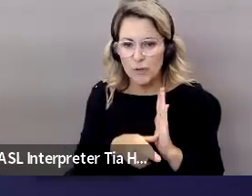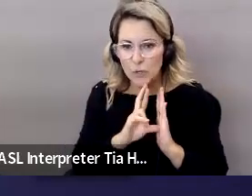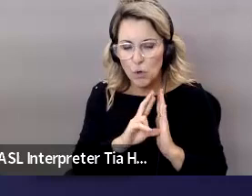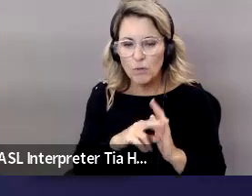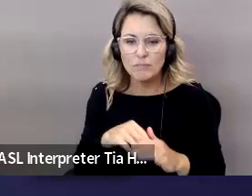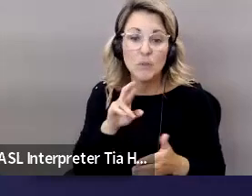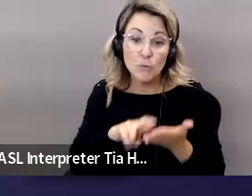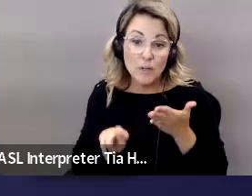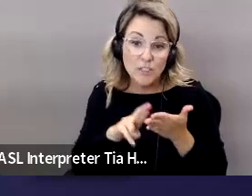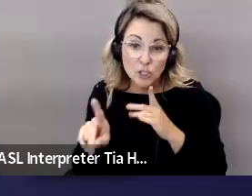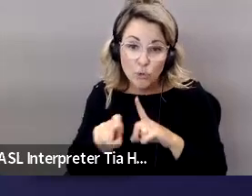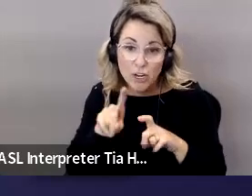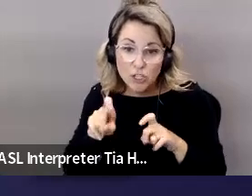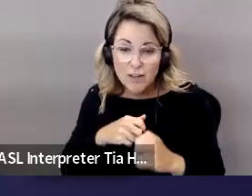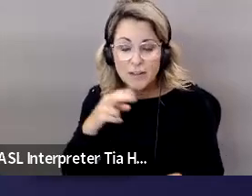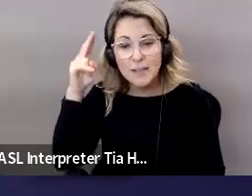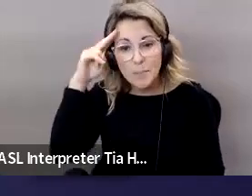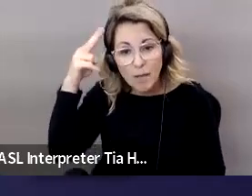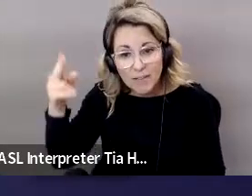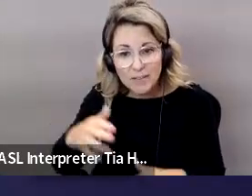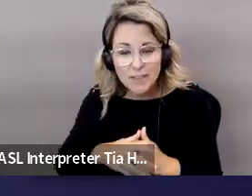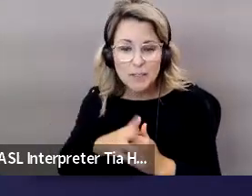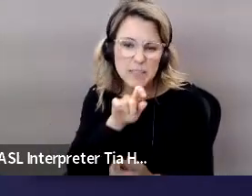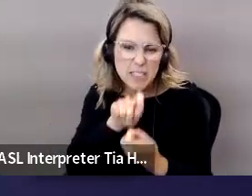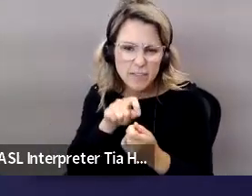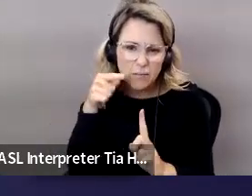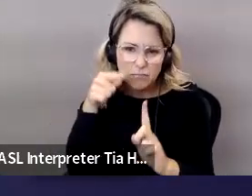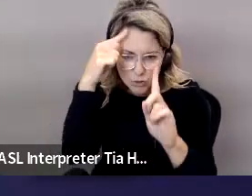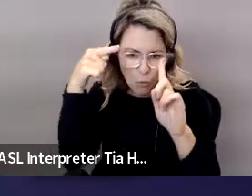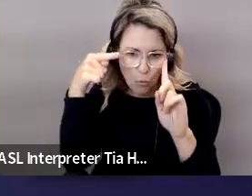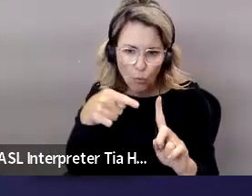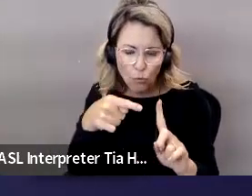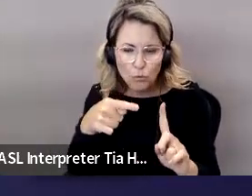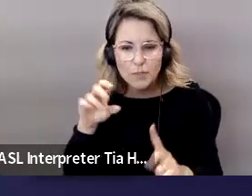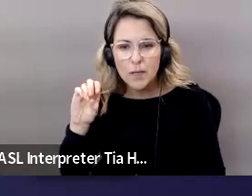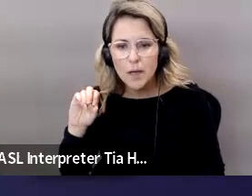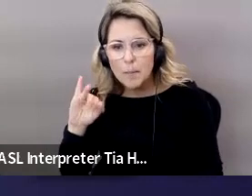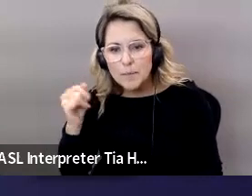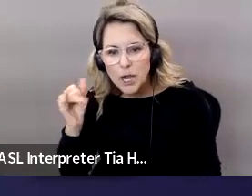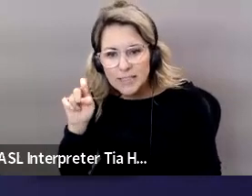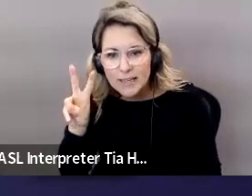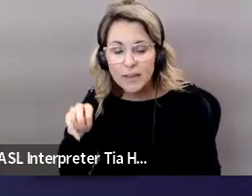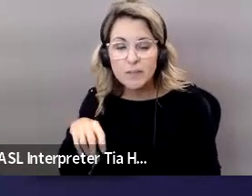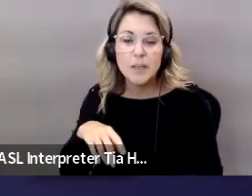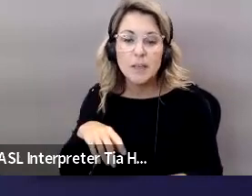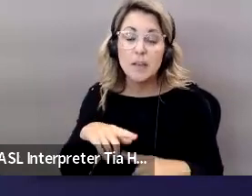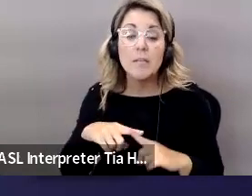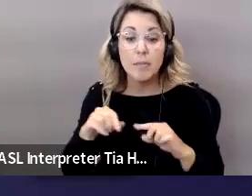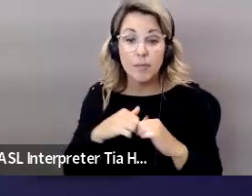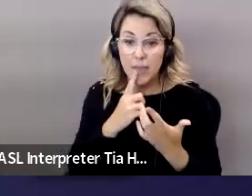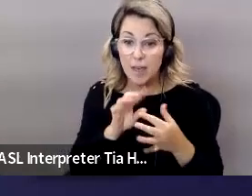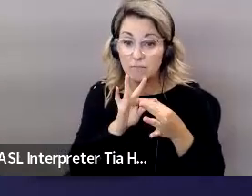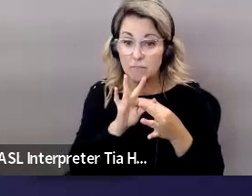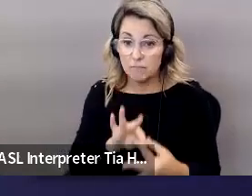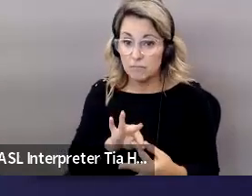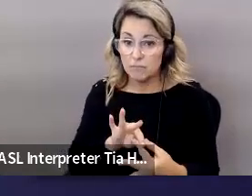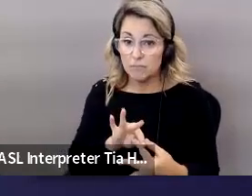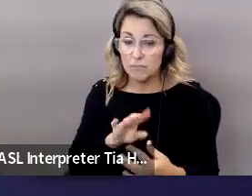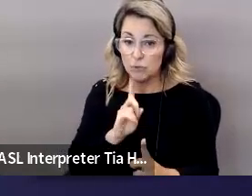the specific goals and objectives of the project, are they tied directly to the literature review?